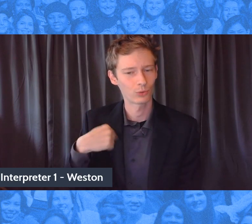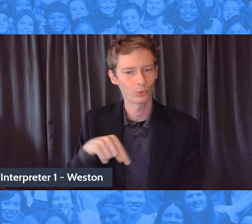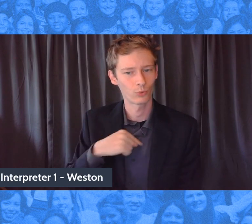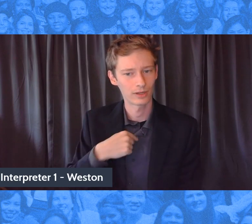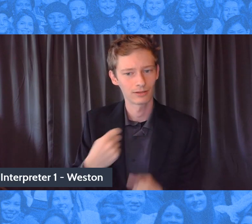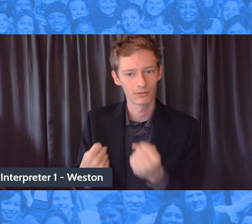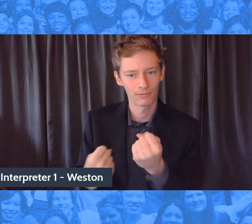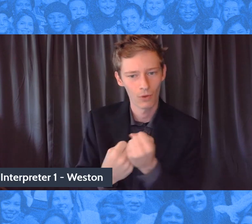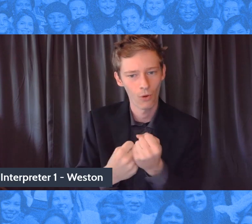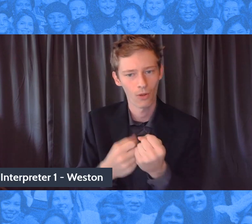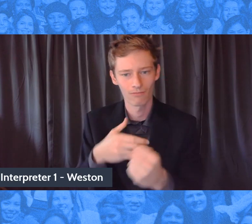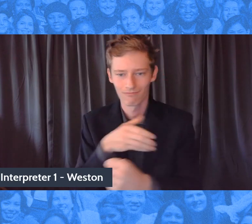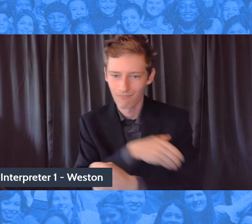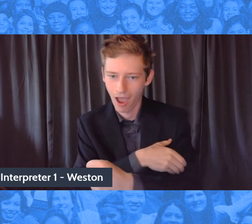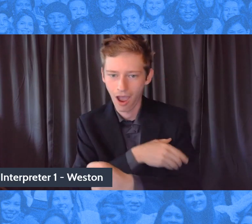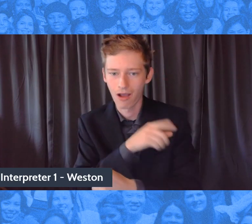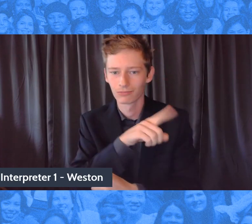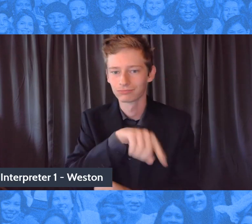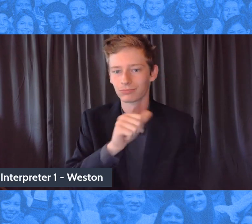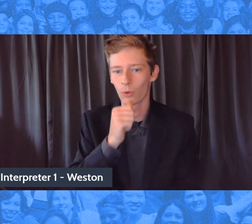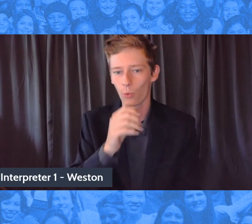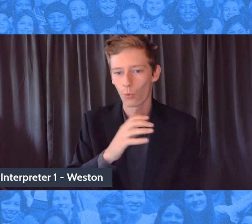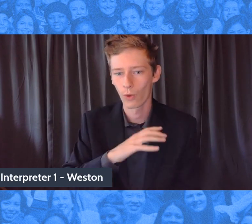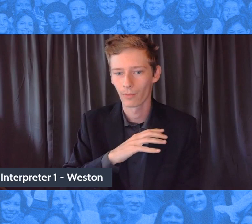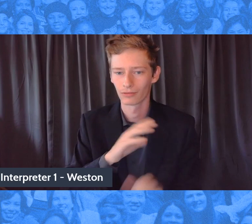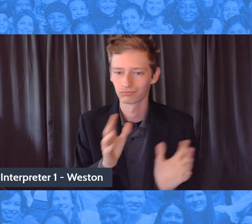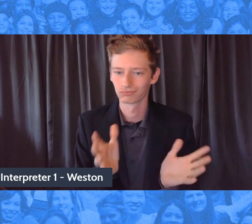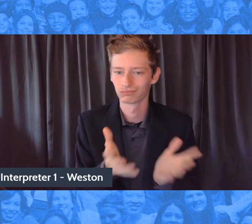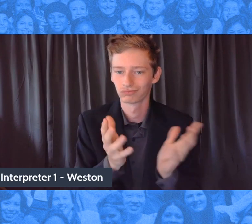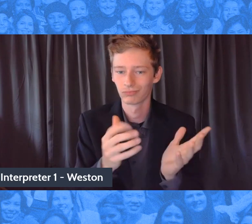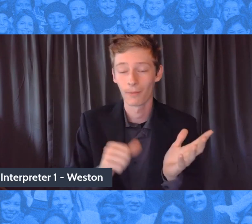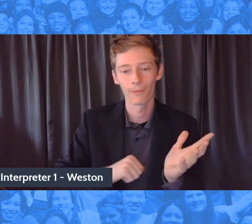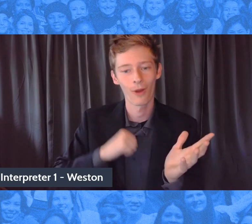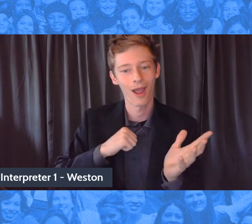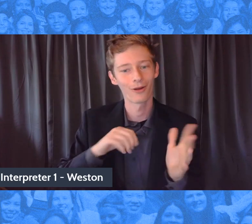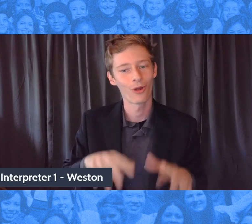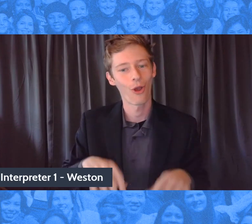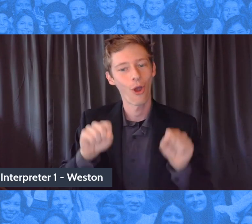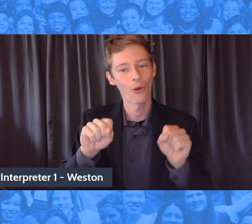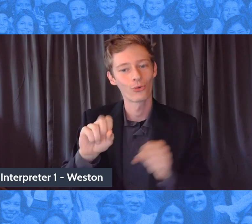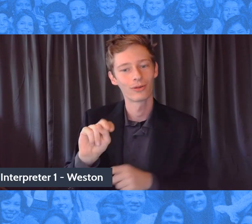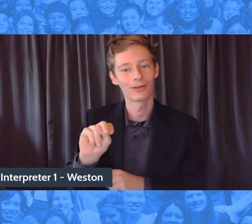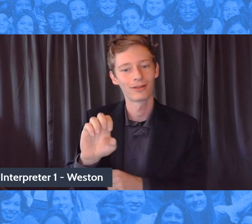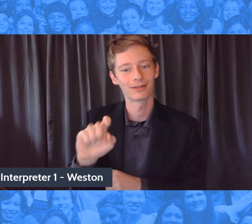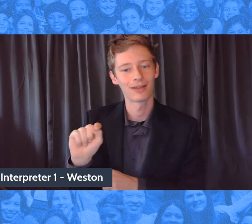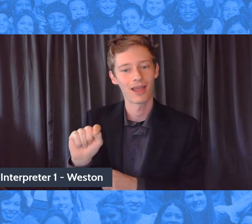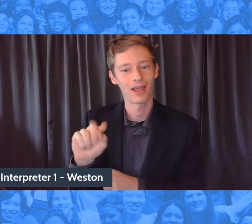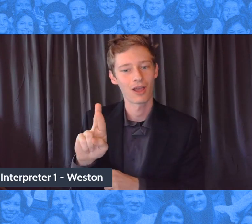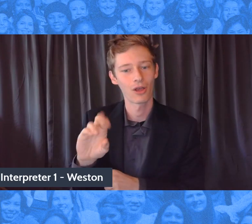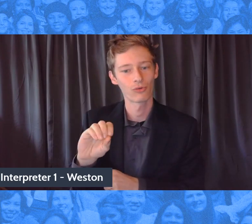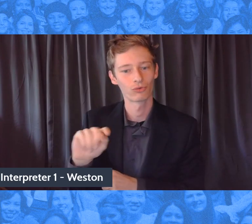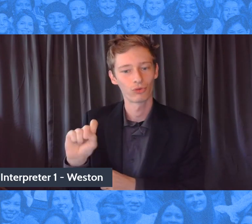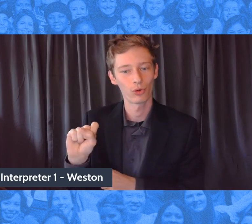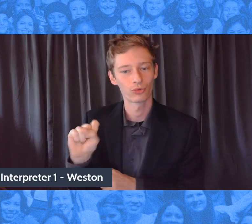and are thrilled to be your host, again, for the Netroots Women's Pre-Conference. This is actually the fourth year